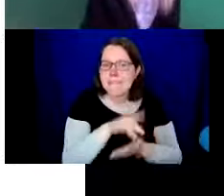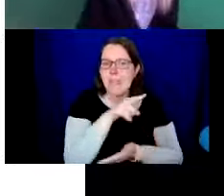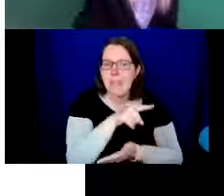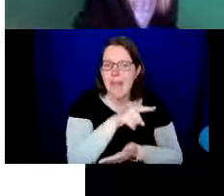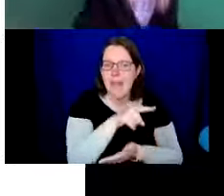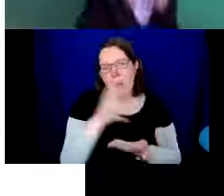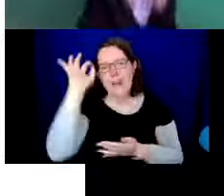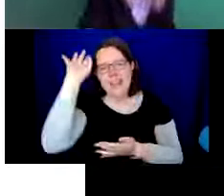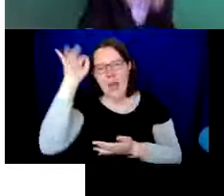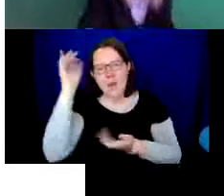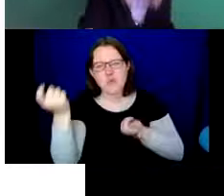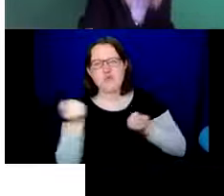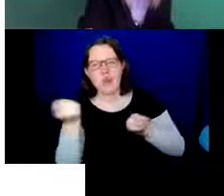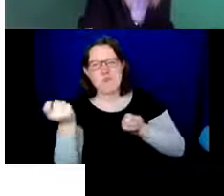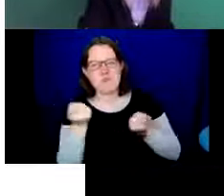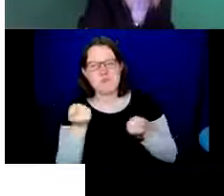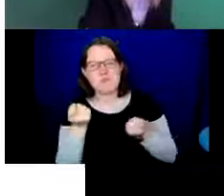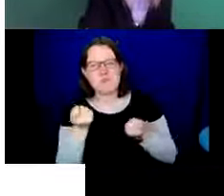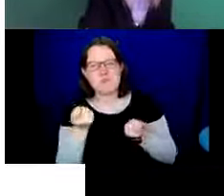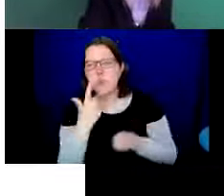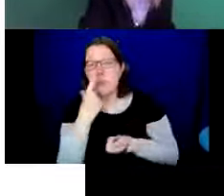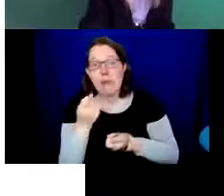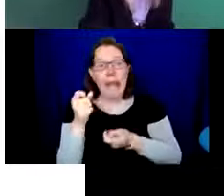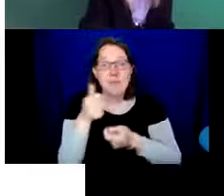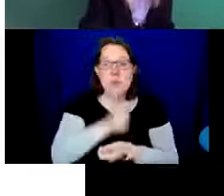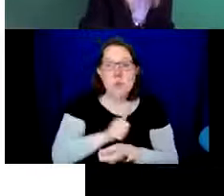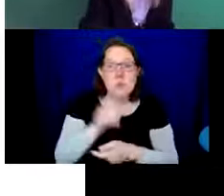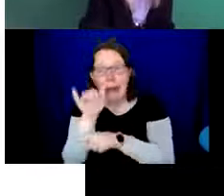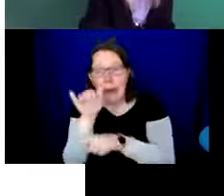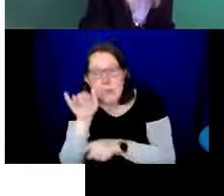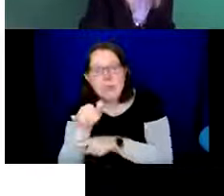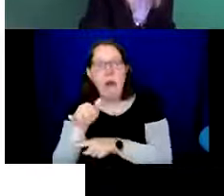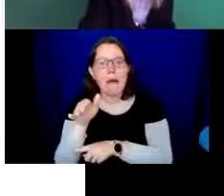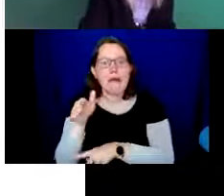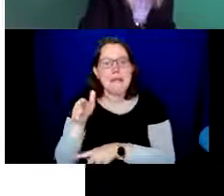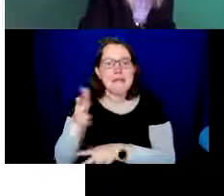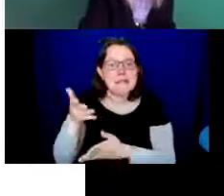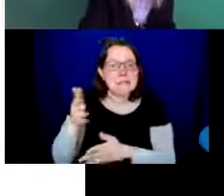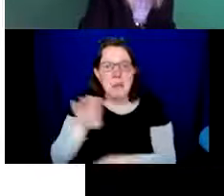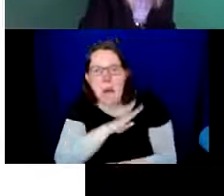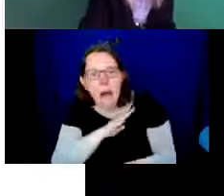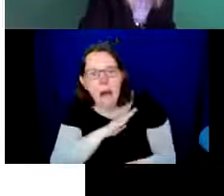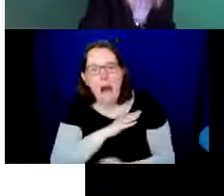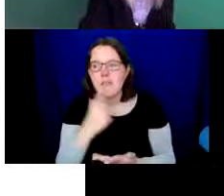we can use the park and some other outside spaces so i think that definitely would not be one you